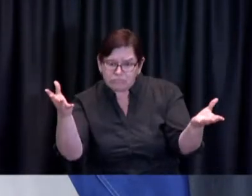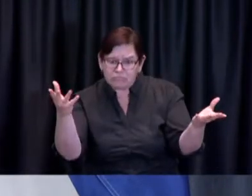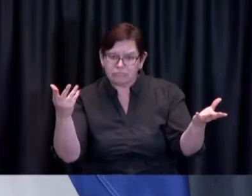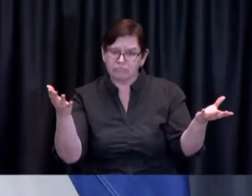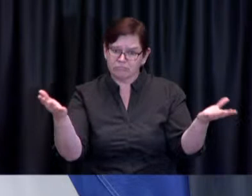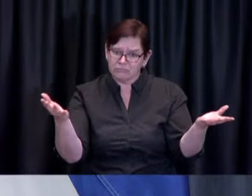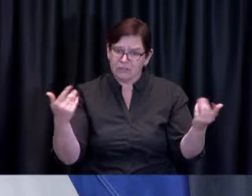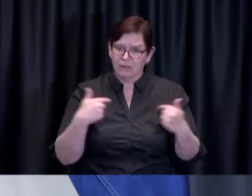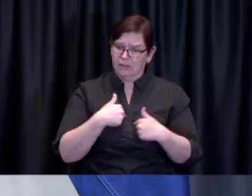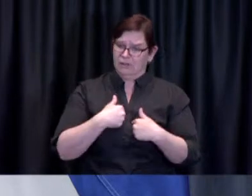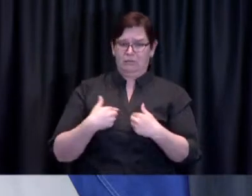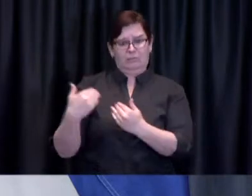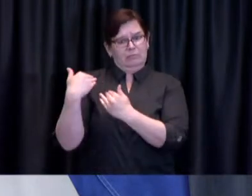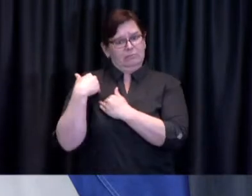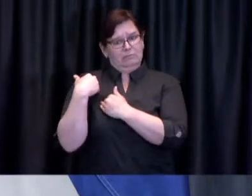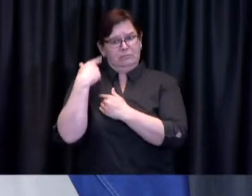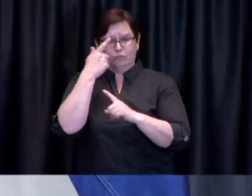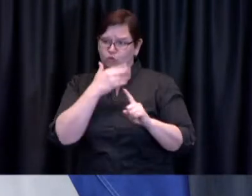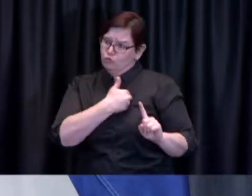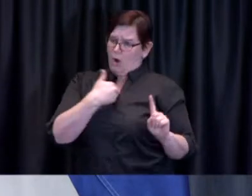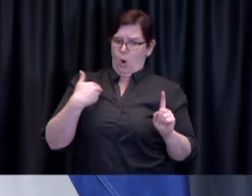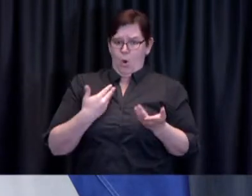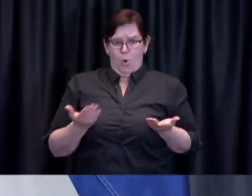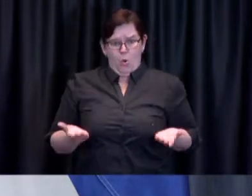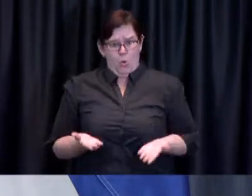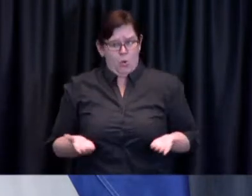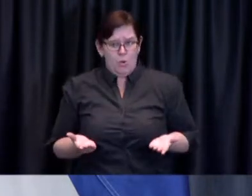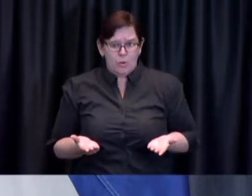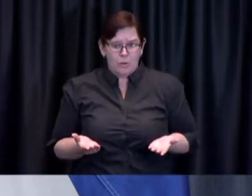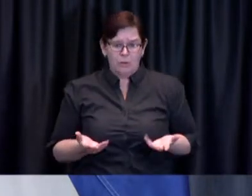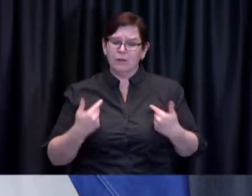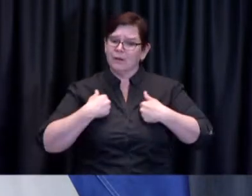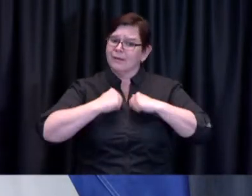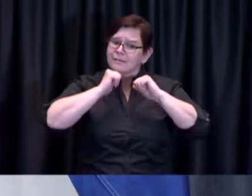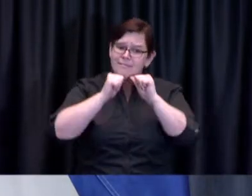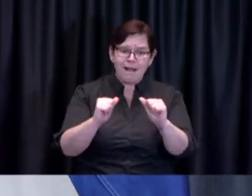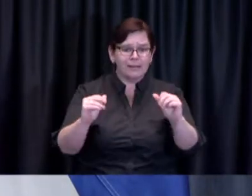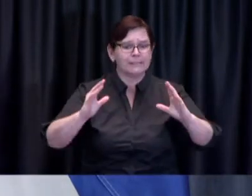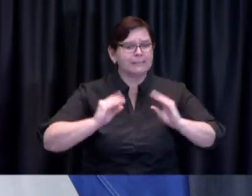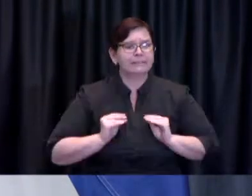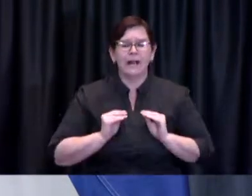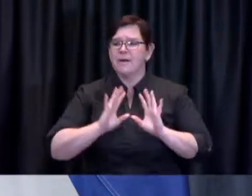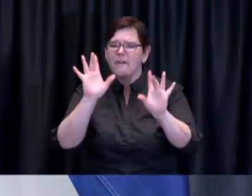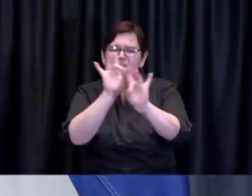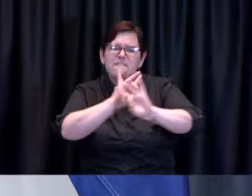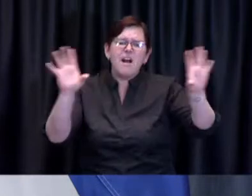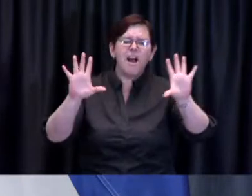violence or discrimination of any kind in the city directed against anyone over the years